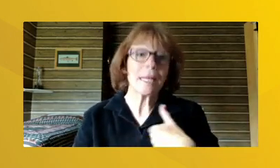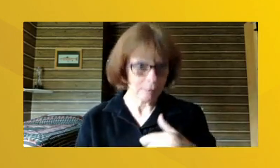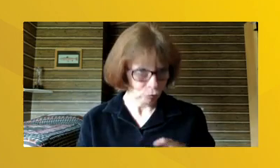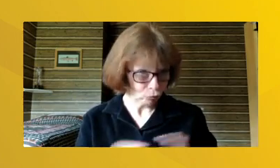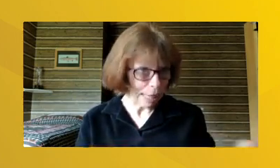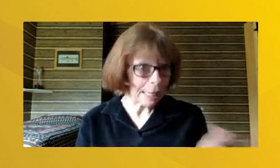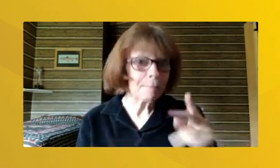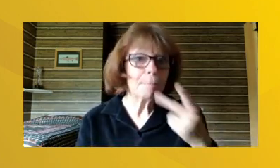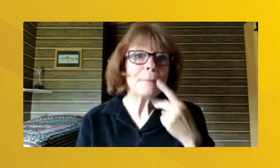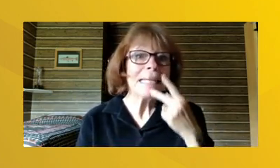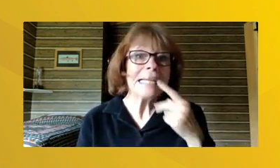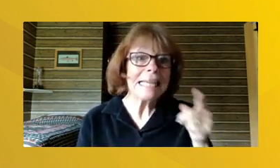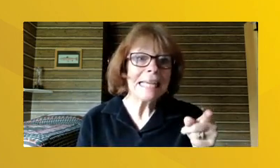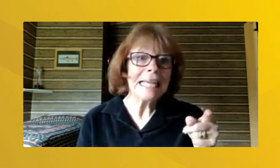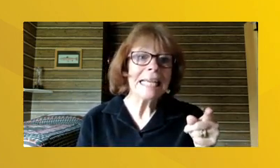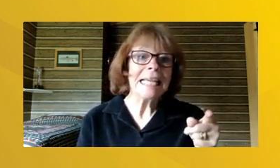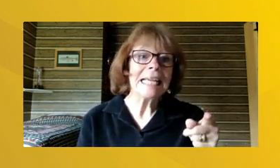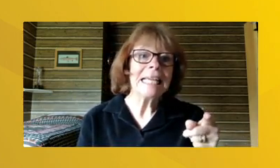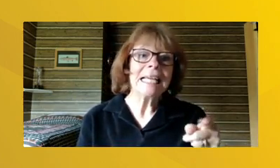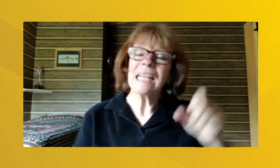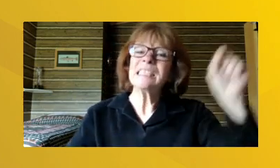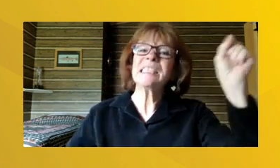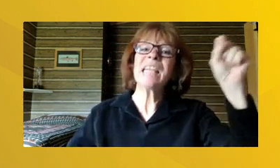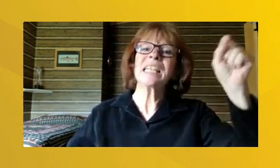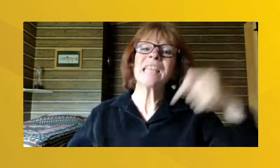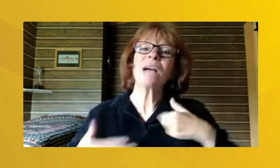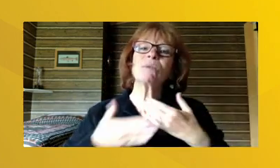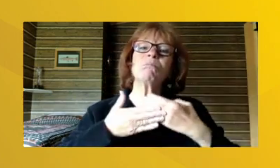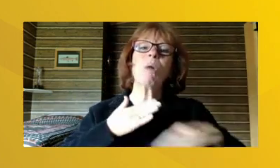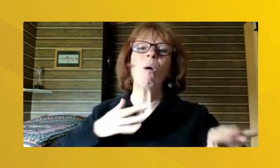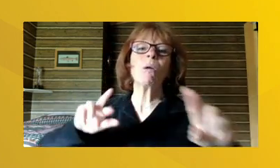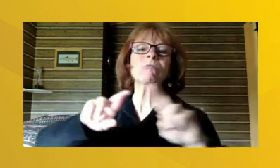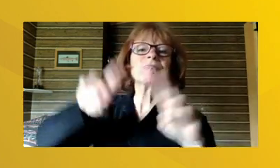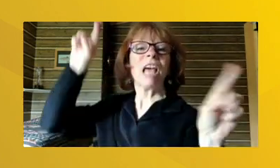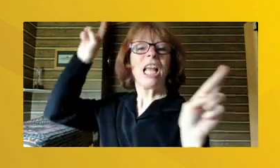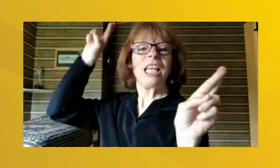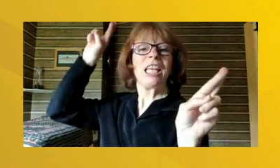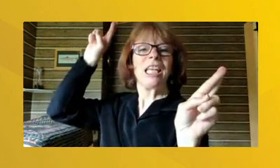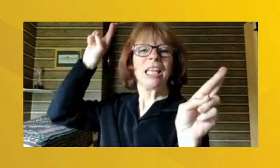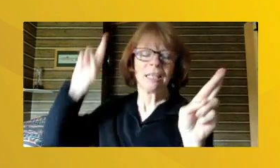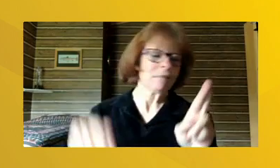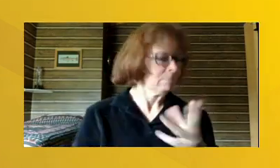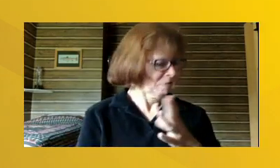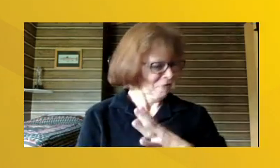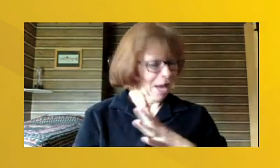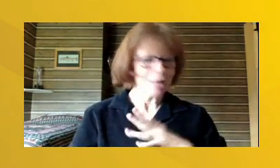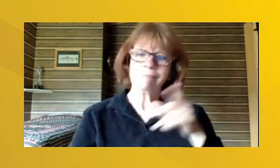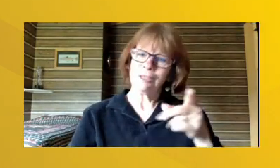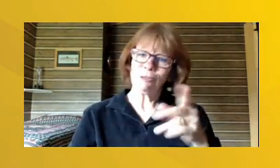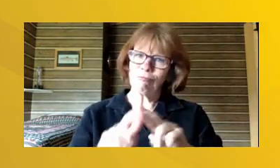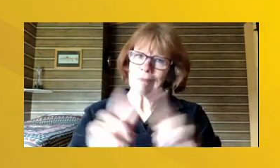I was born ready. She's ready. OK. So we are ready for our first slide.